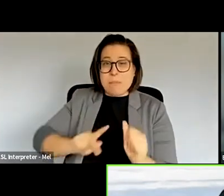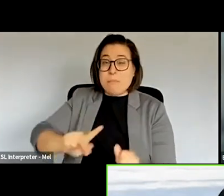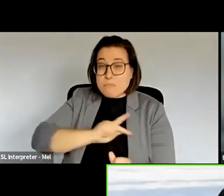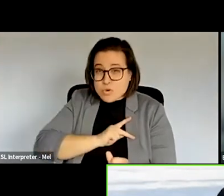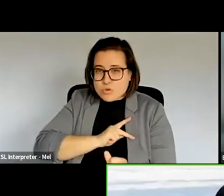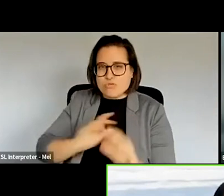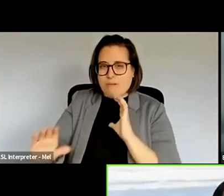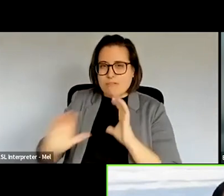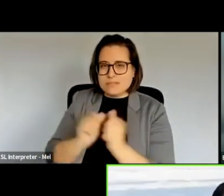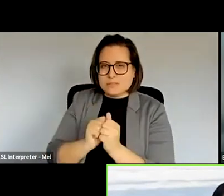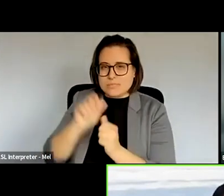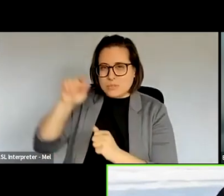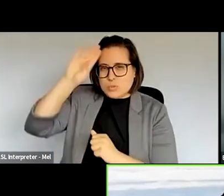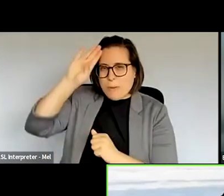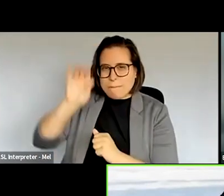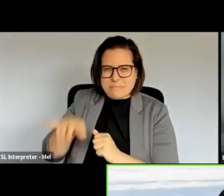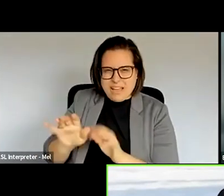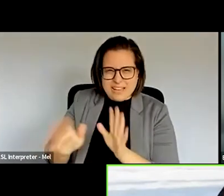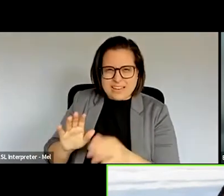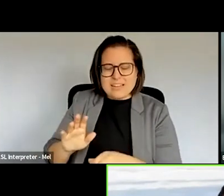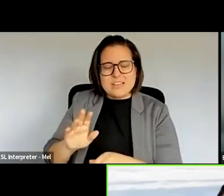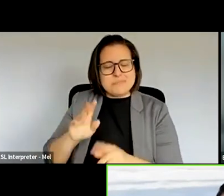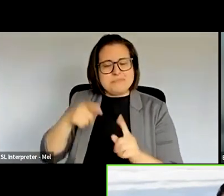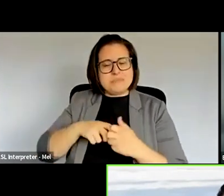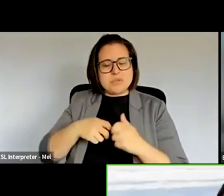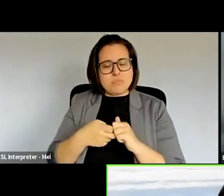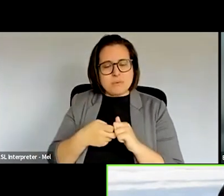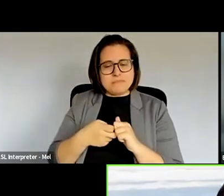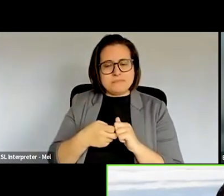But the problem here is that you do not just keep saying "It's bad, it's bad."